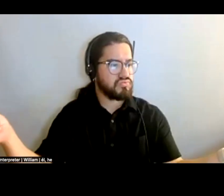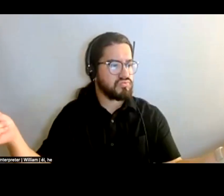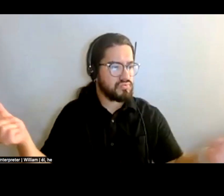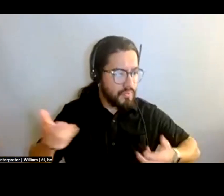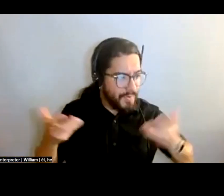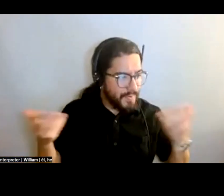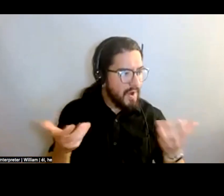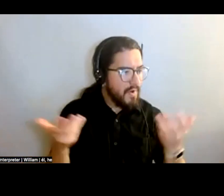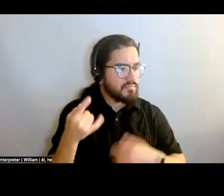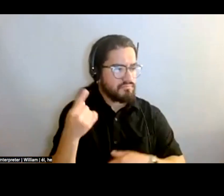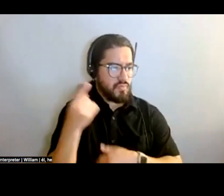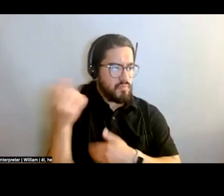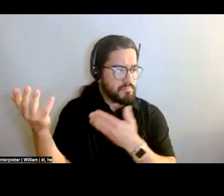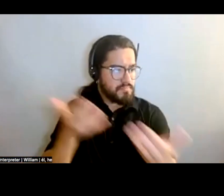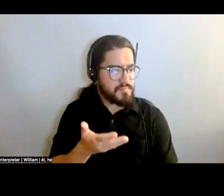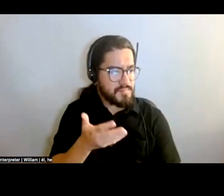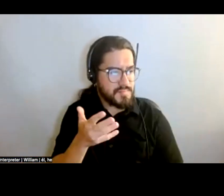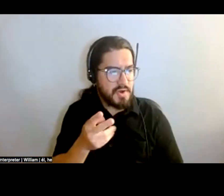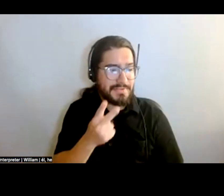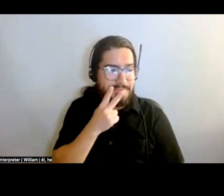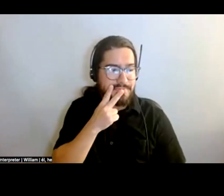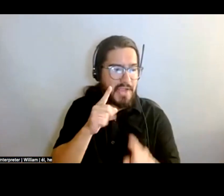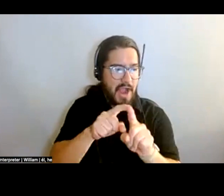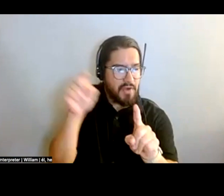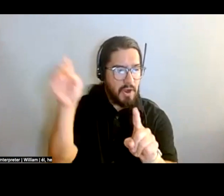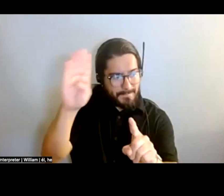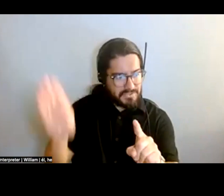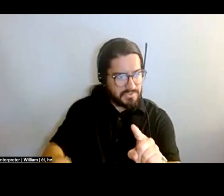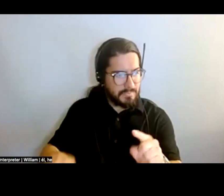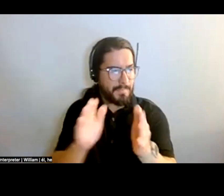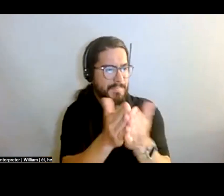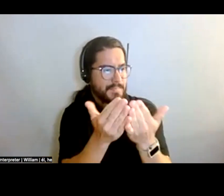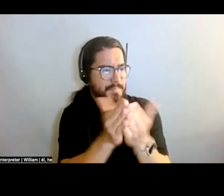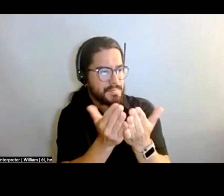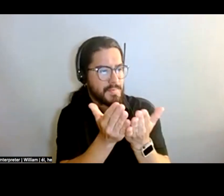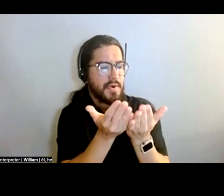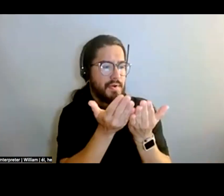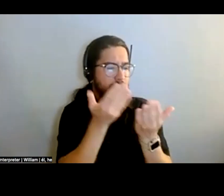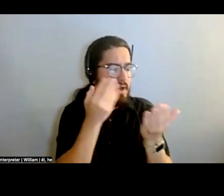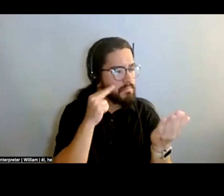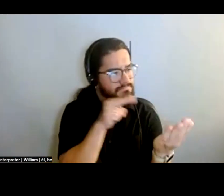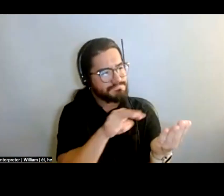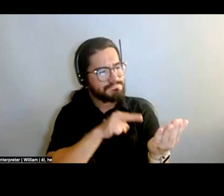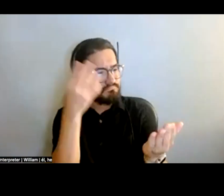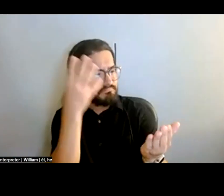caress the window the lentils cook next to the teapot at sunset monotony is an island